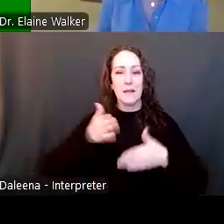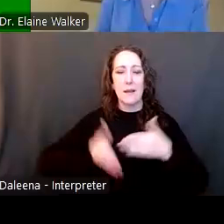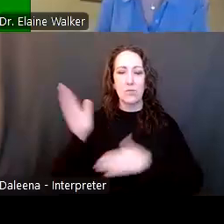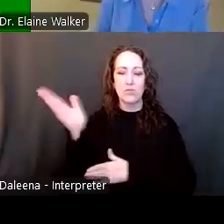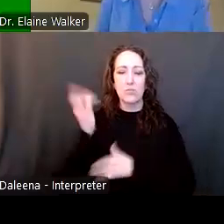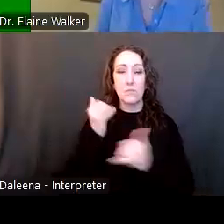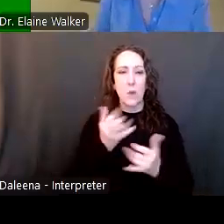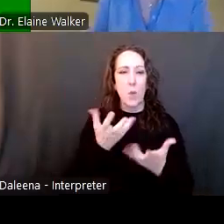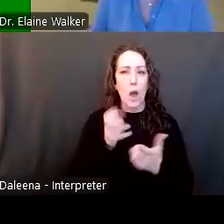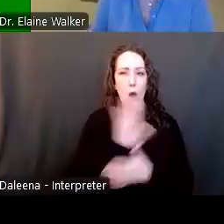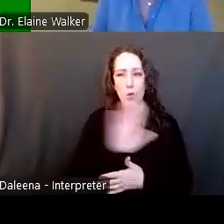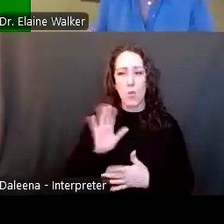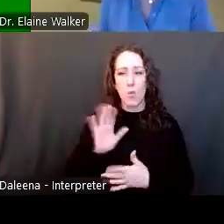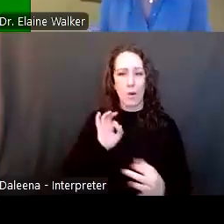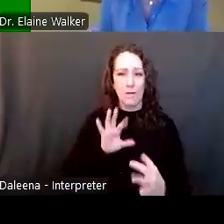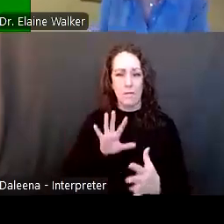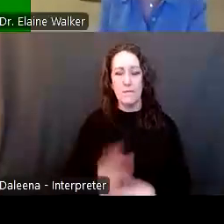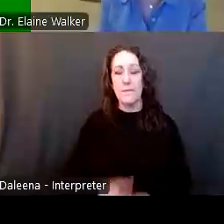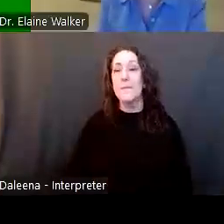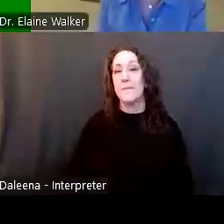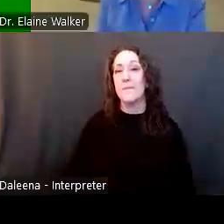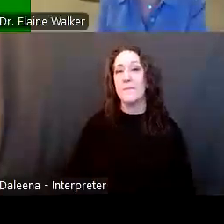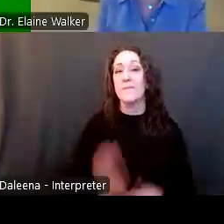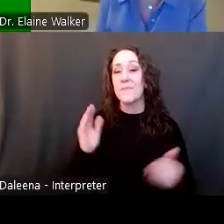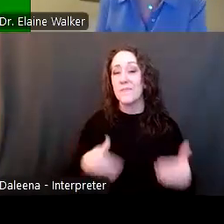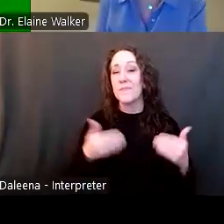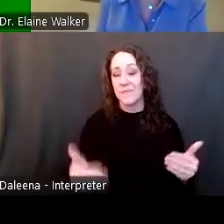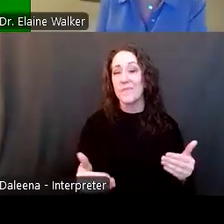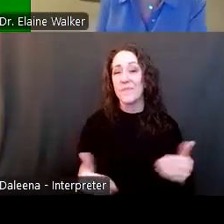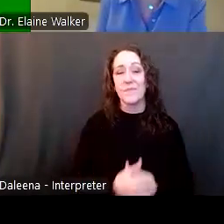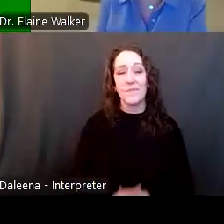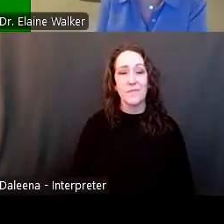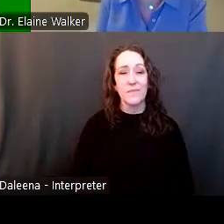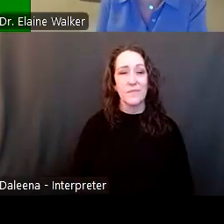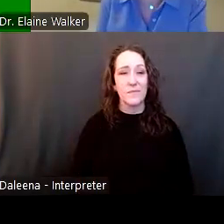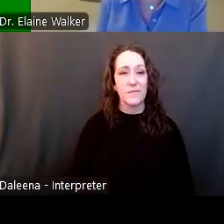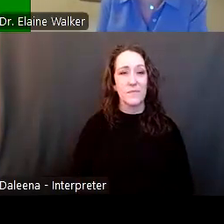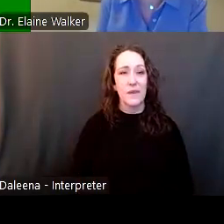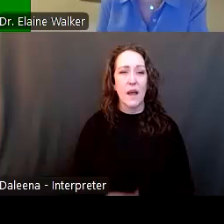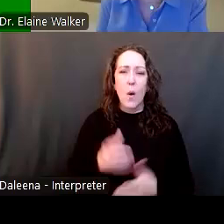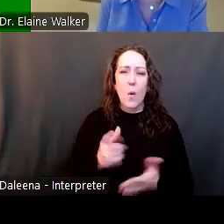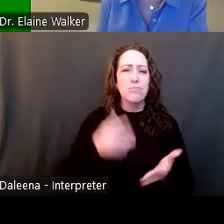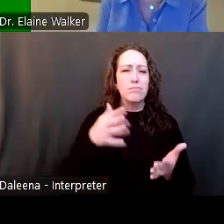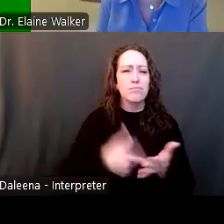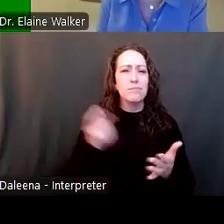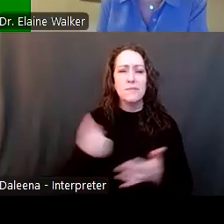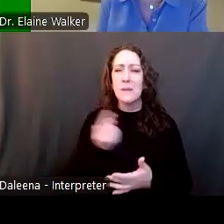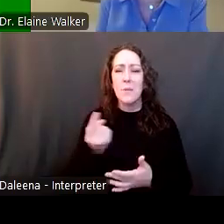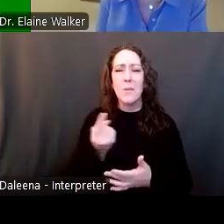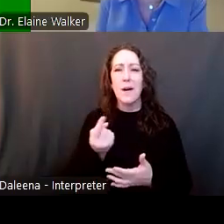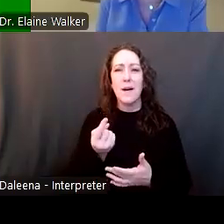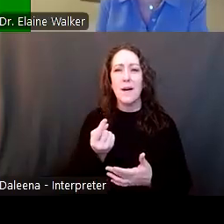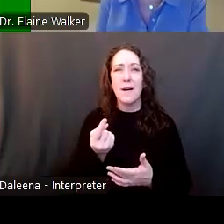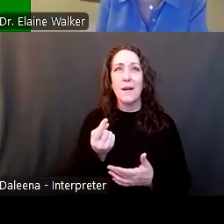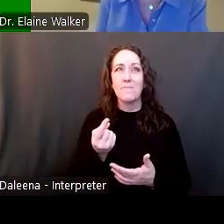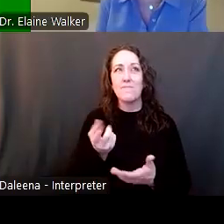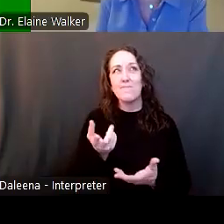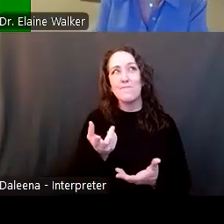feedback okay so moving on um and every now and then we get someone who's uh really just done an